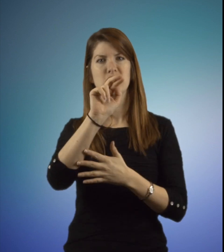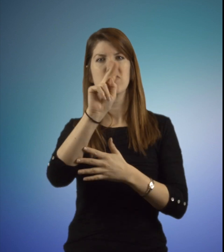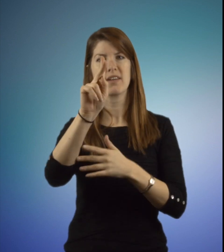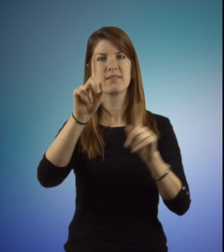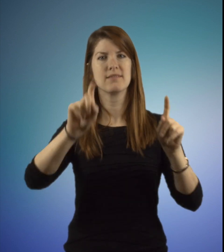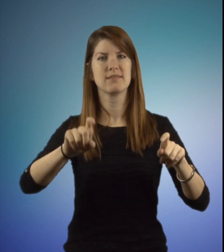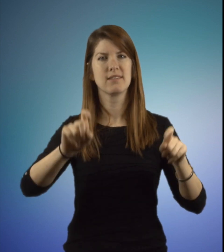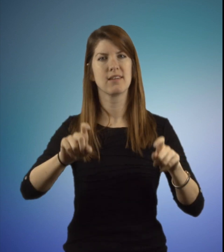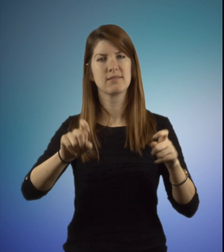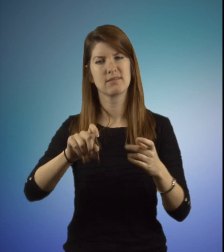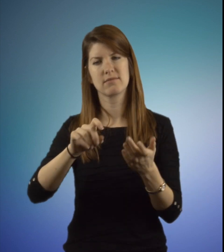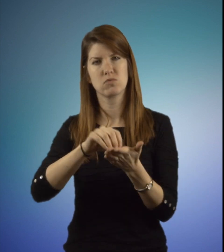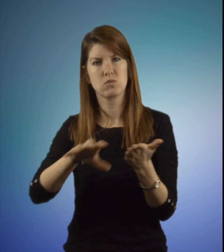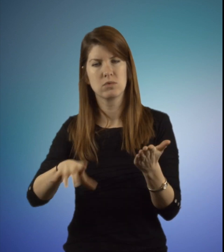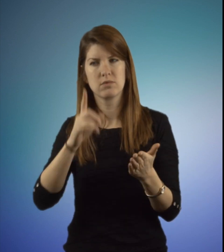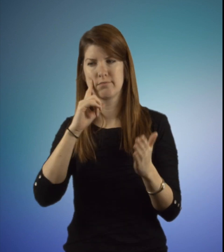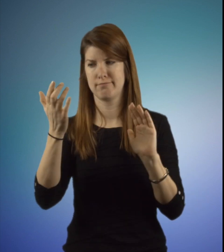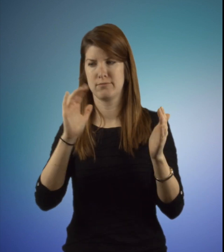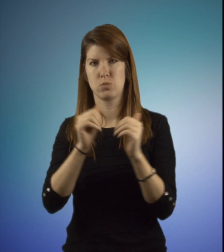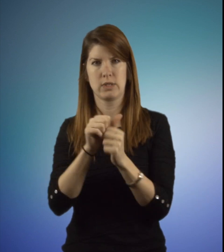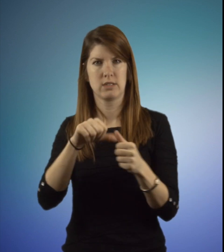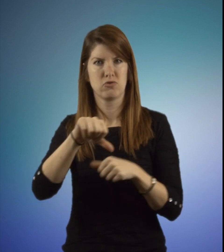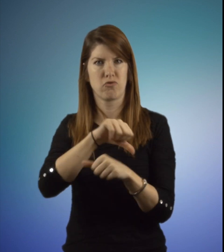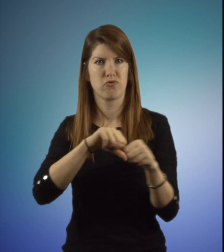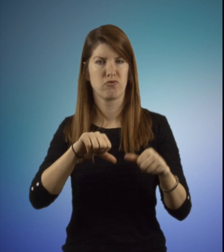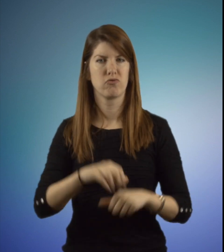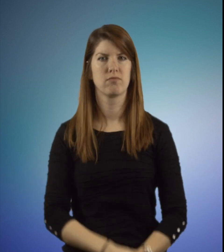and rank test-takers in relation to one another.